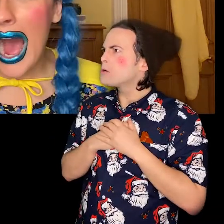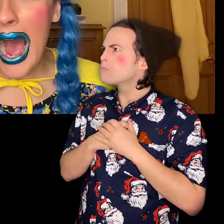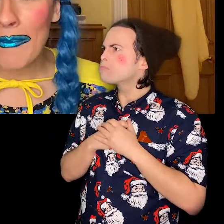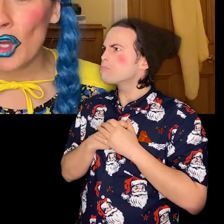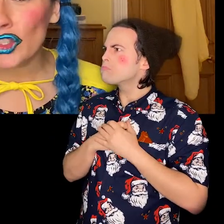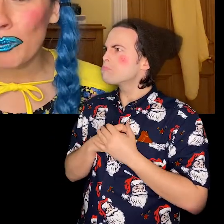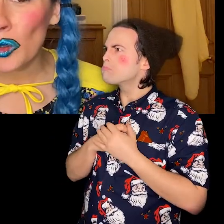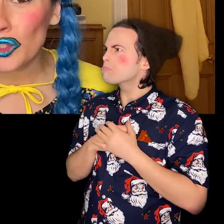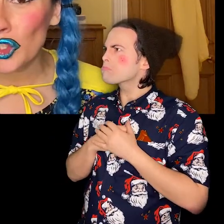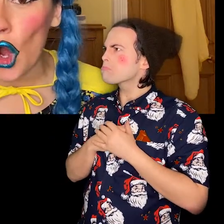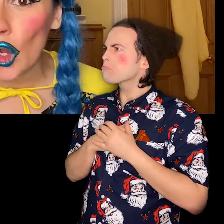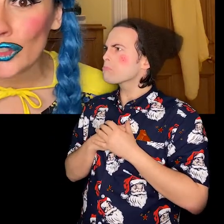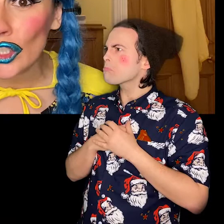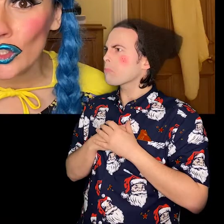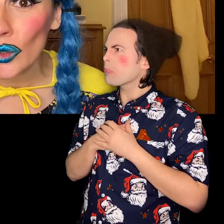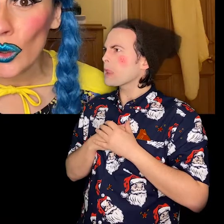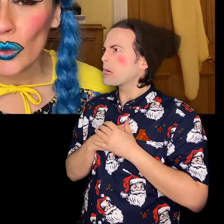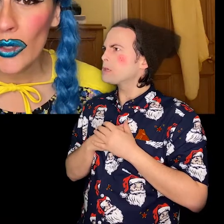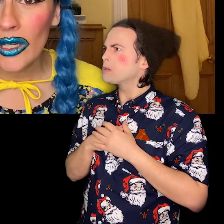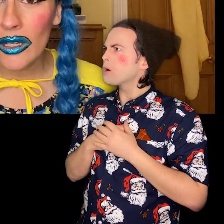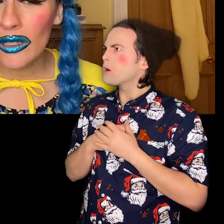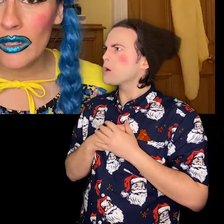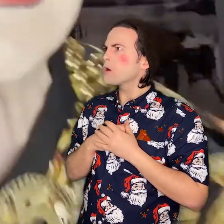Wind - But i'm not supposed to talk to you!